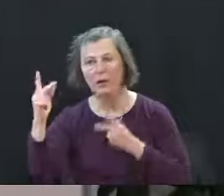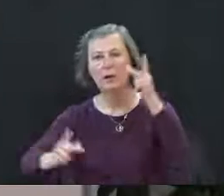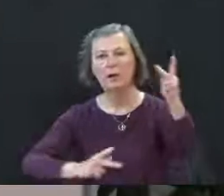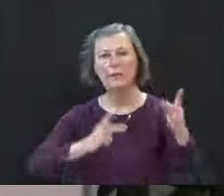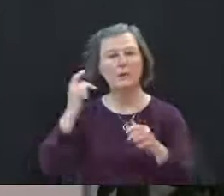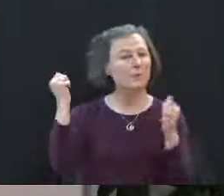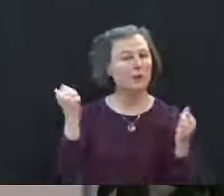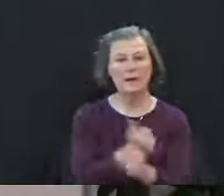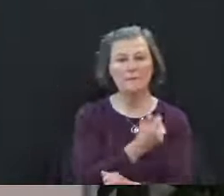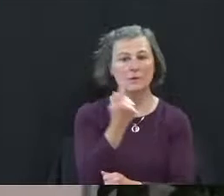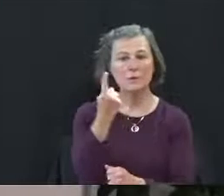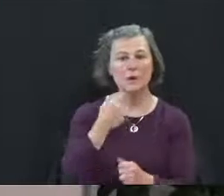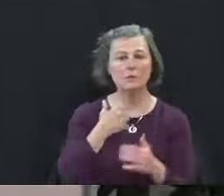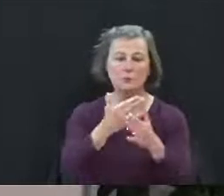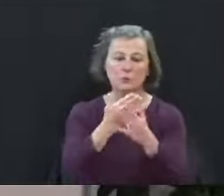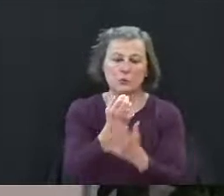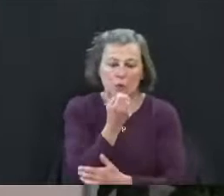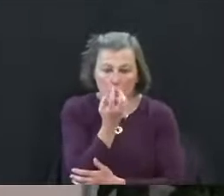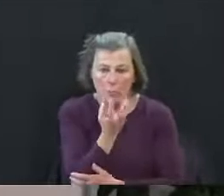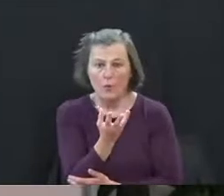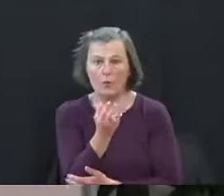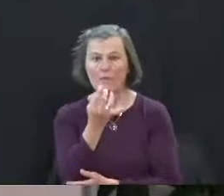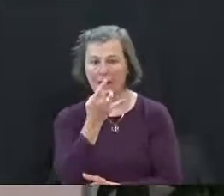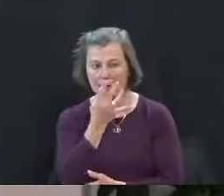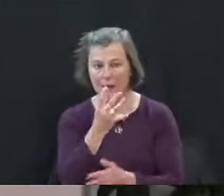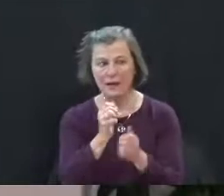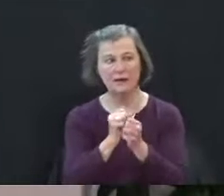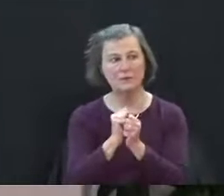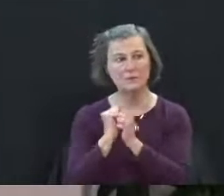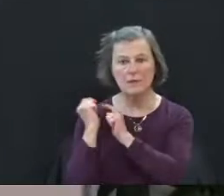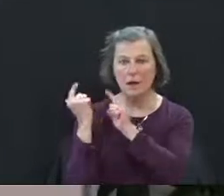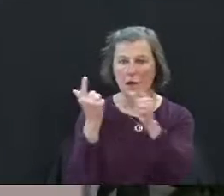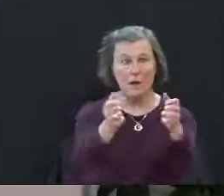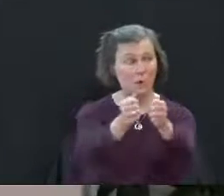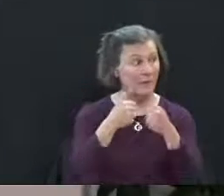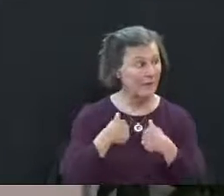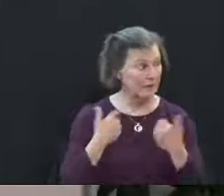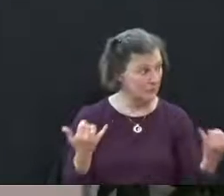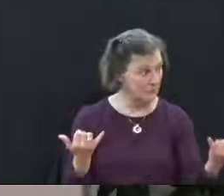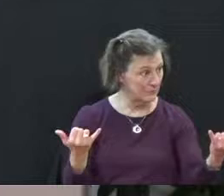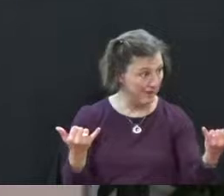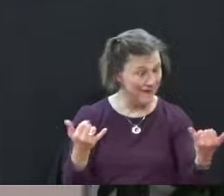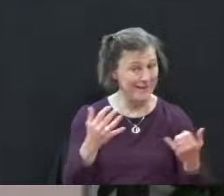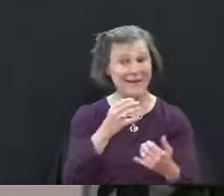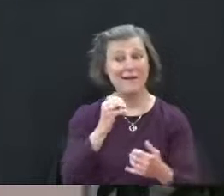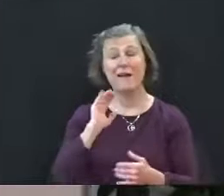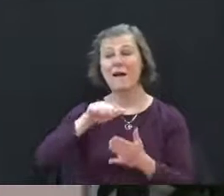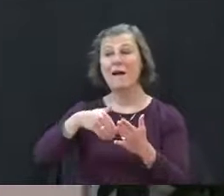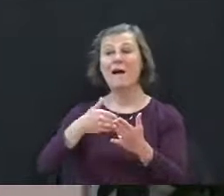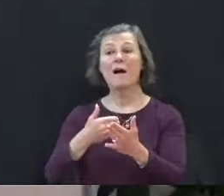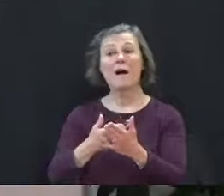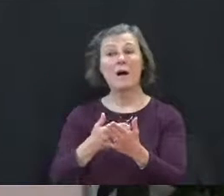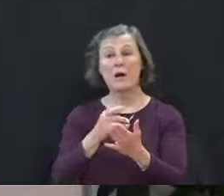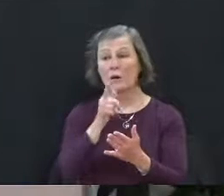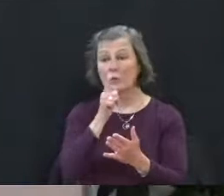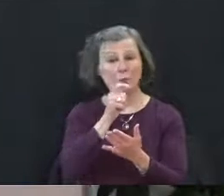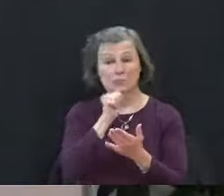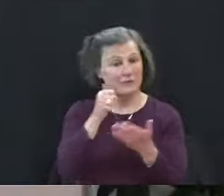We share its warmth and light with all those who are with us today and all those who are not.